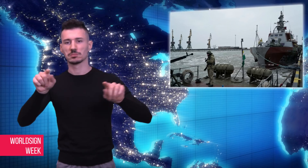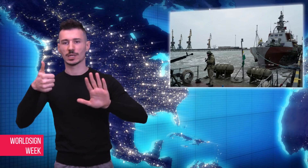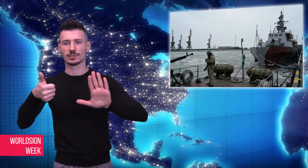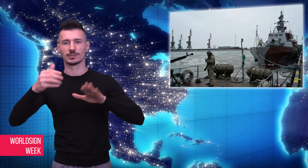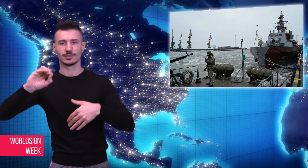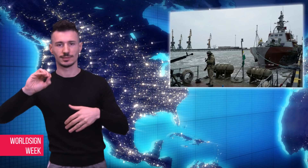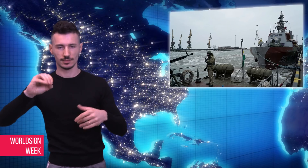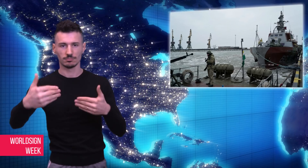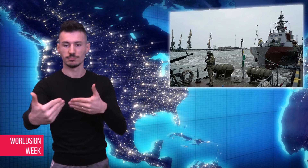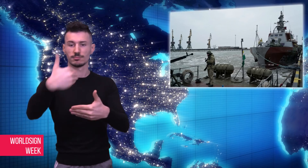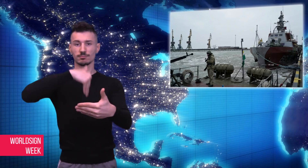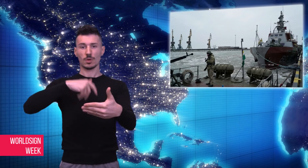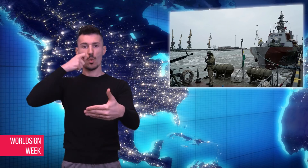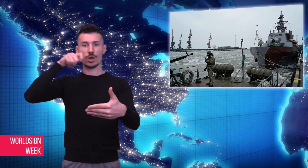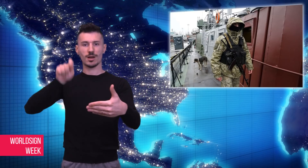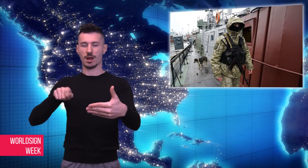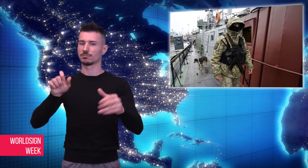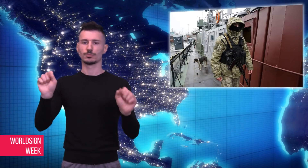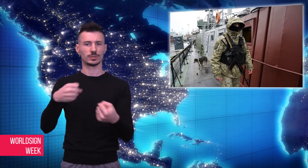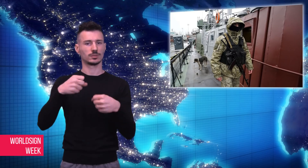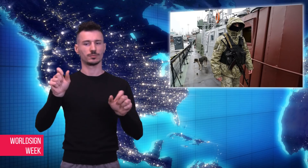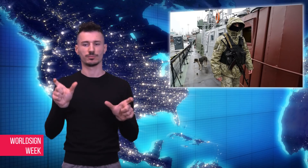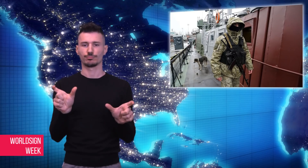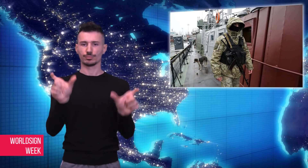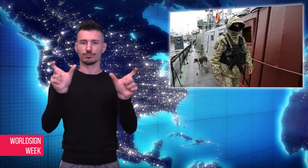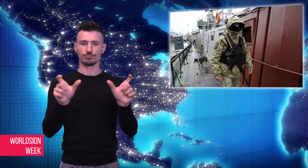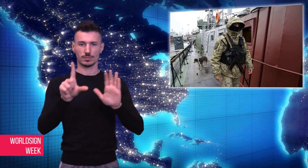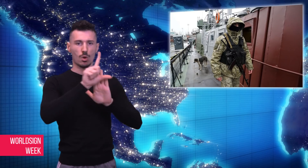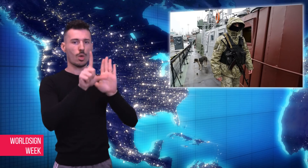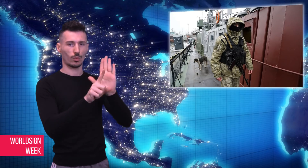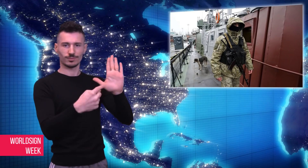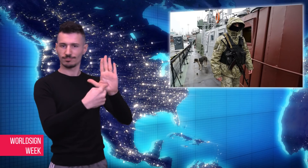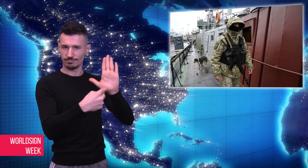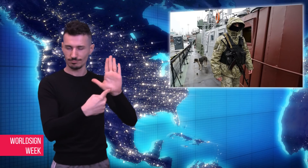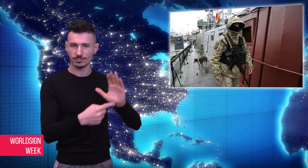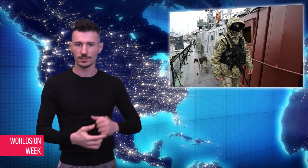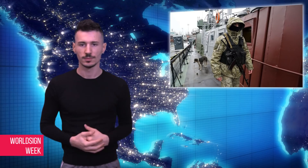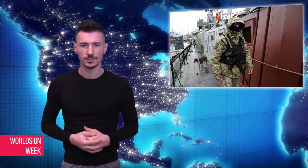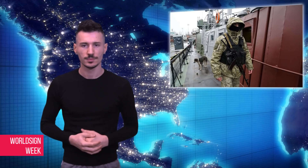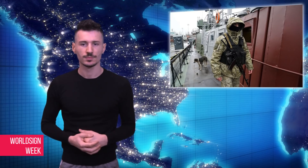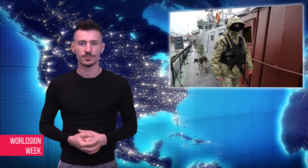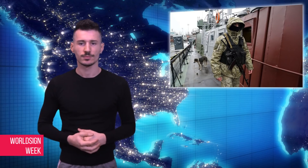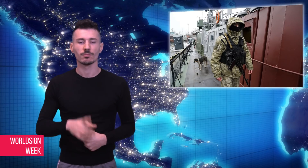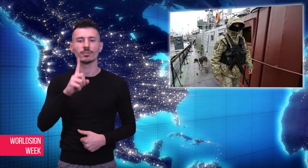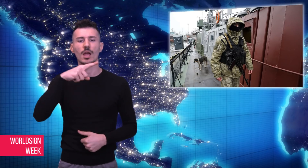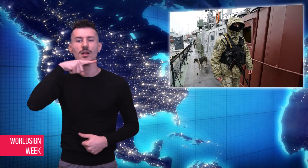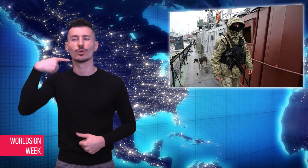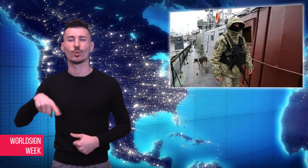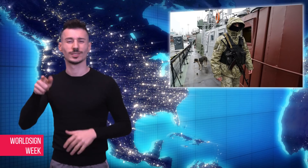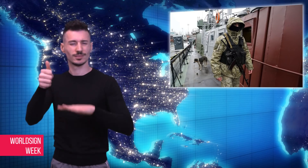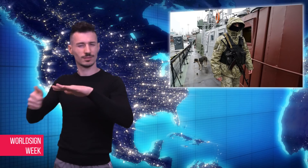prevent Russian males aged 16 to 60 from entering the country,